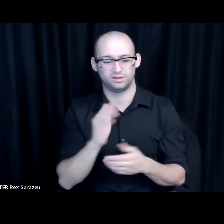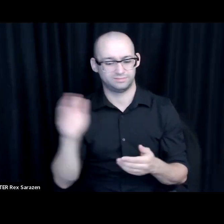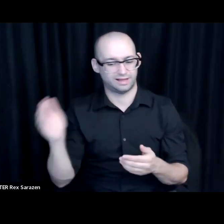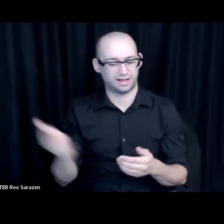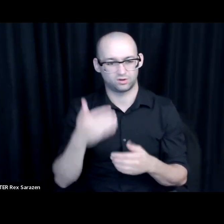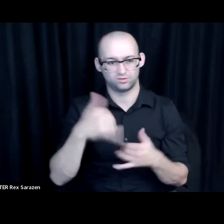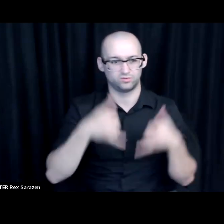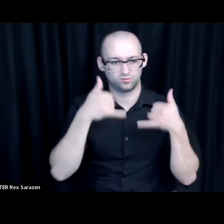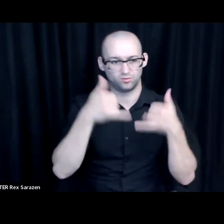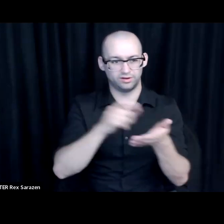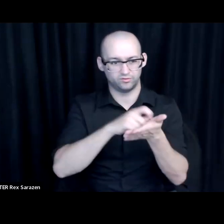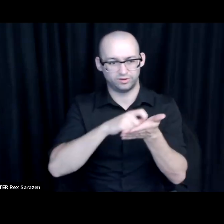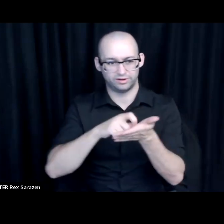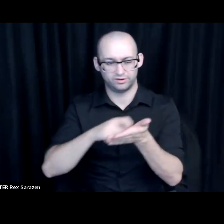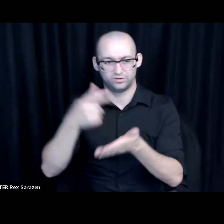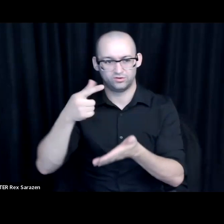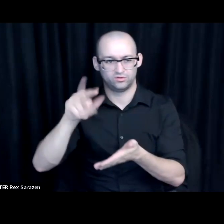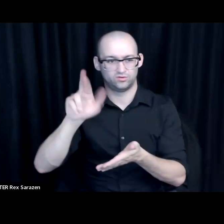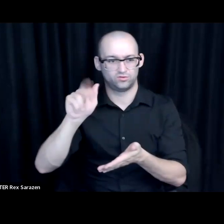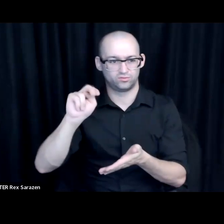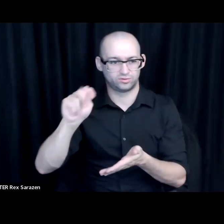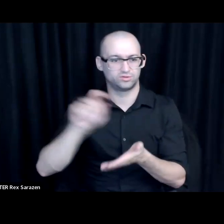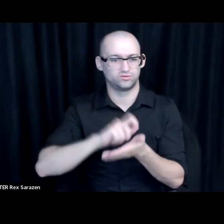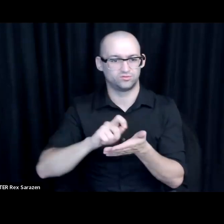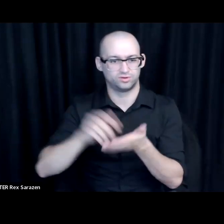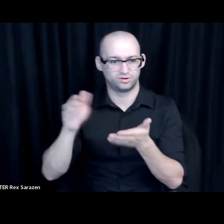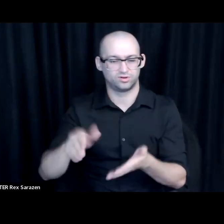while to look for the funding that you made available for us down at,